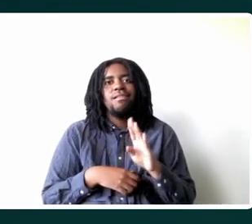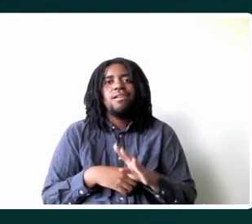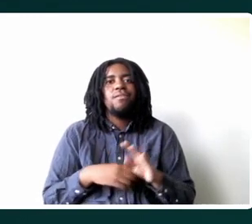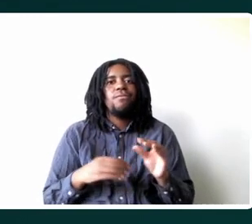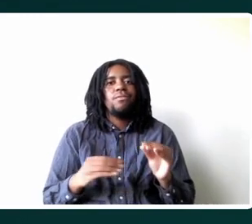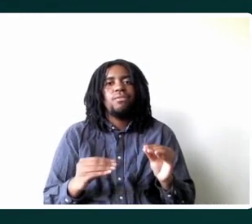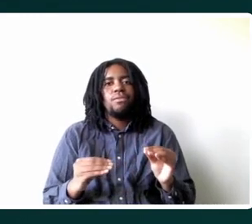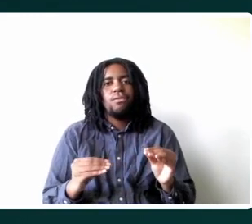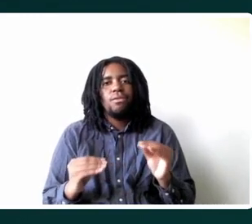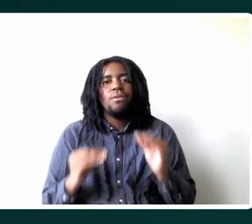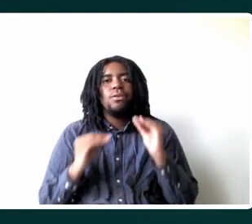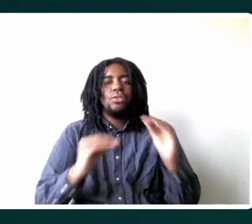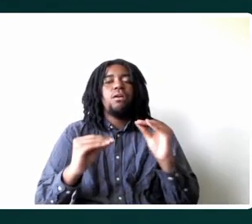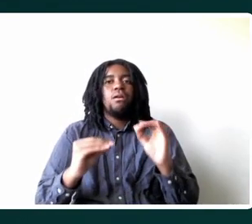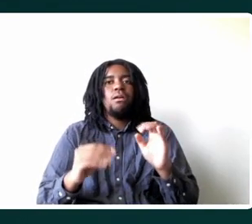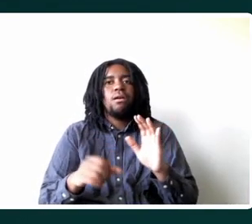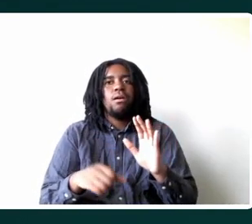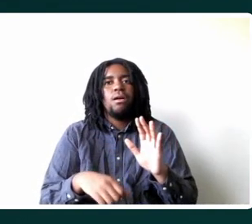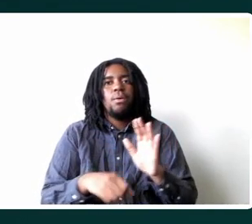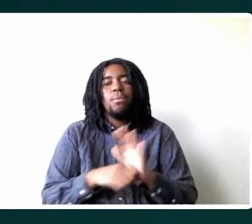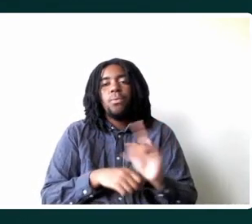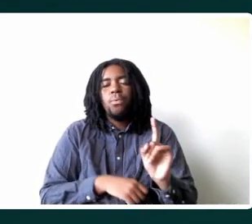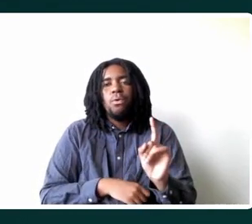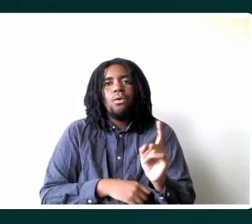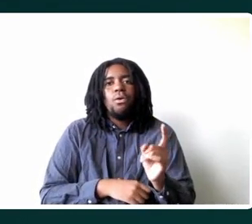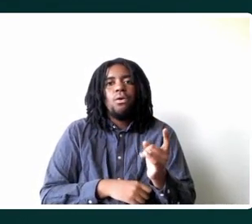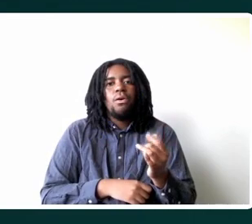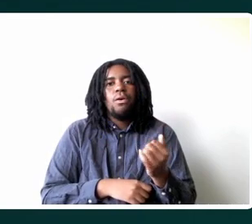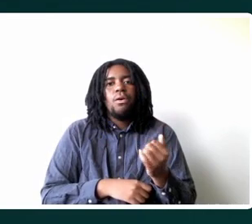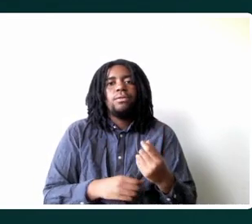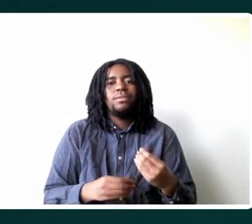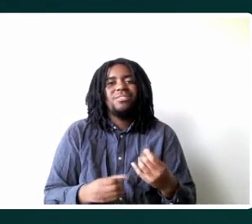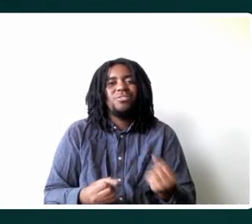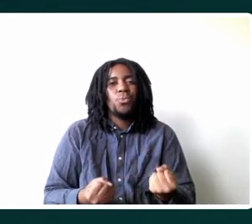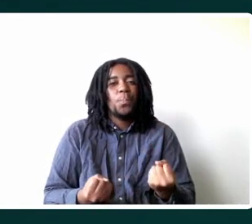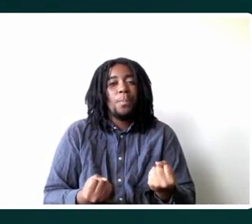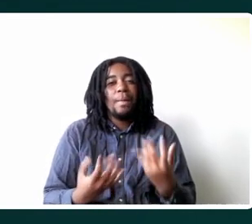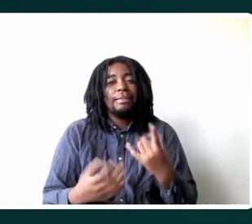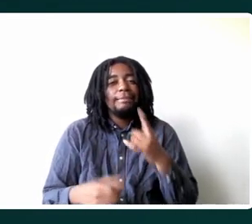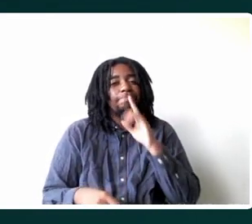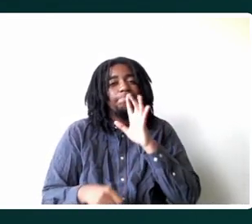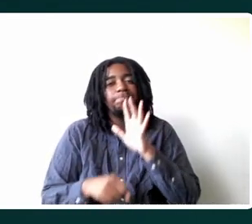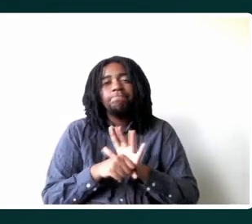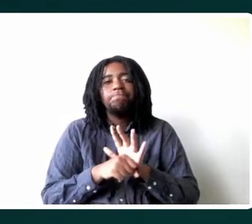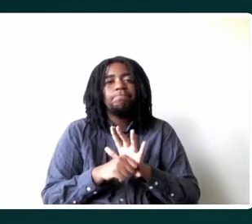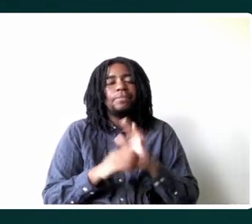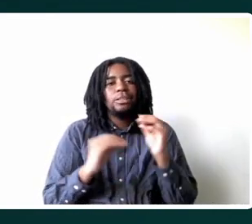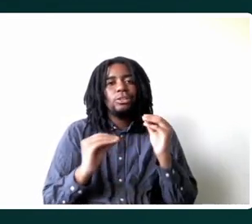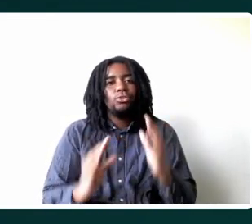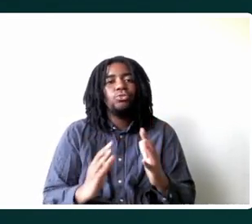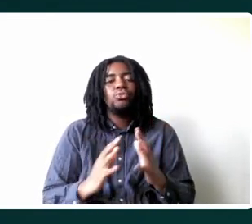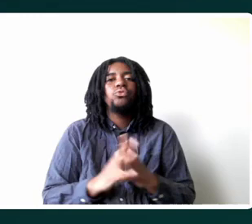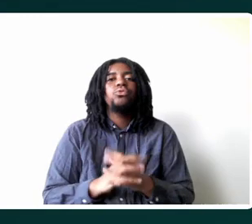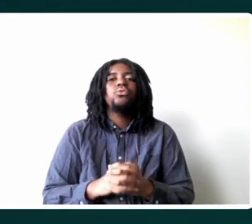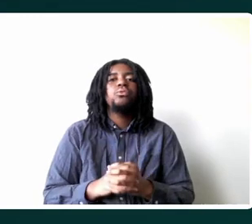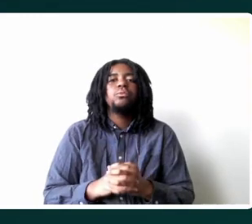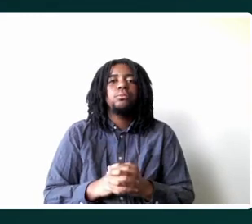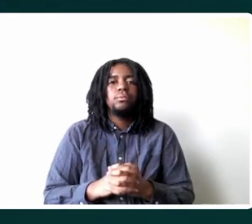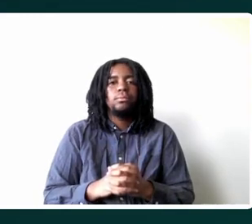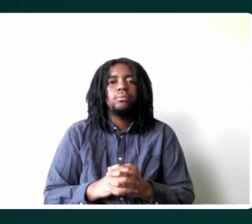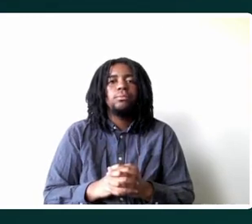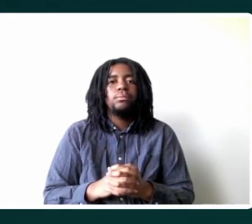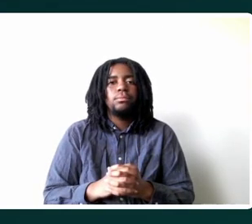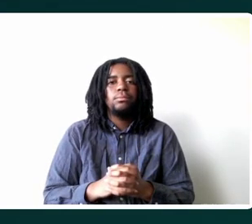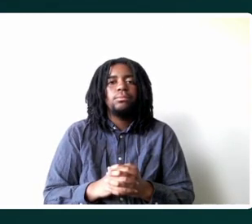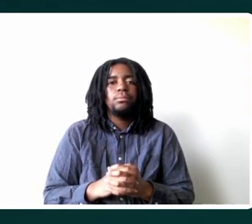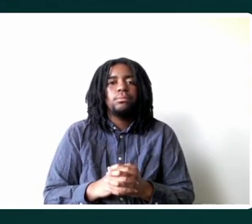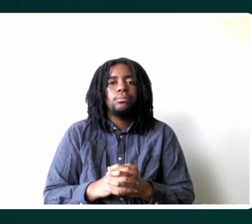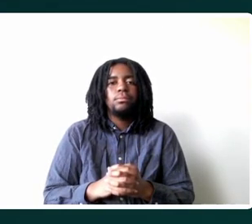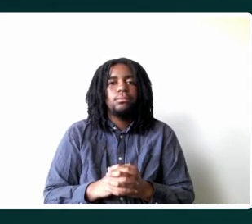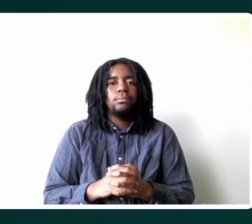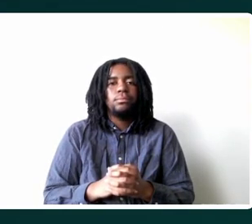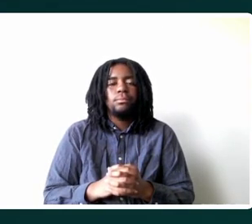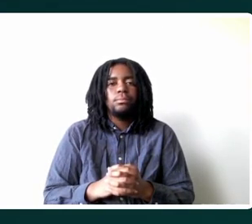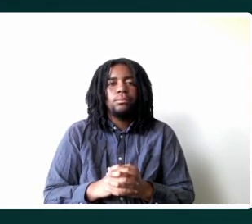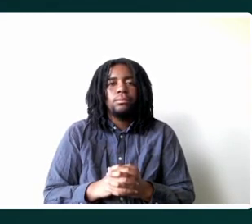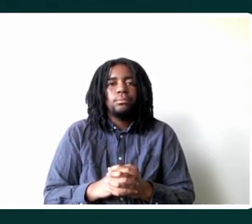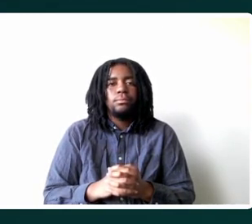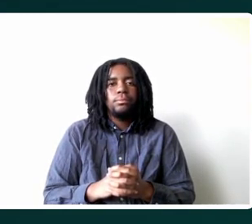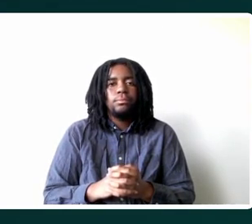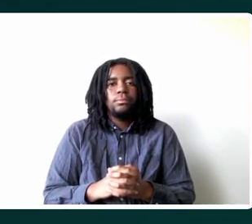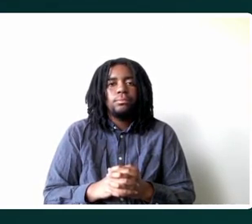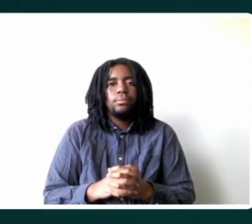other countries -- where there were more dedicated teachers from Howard.